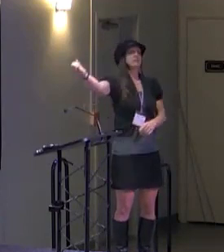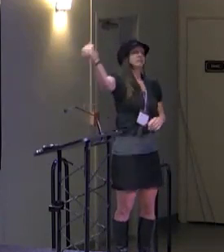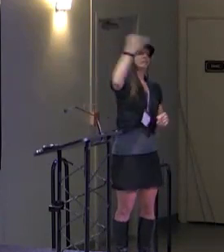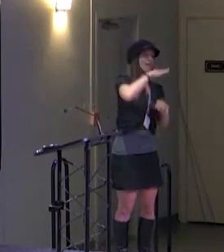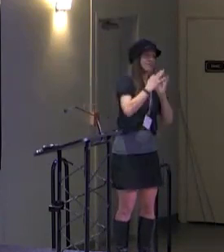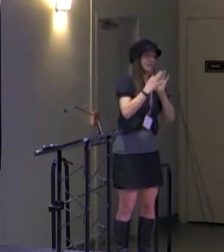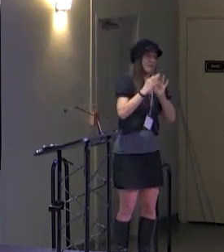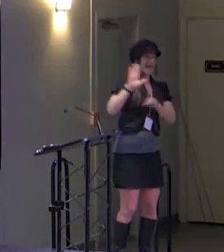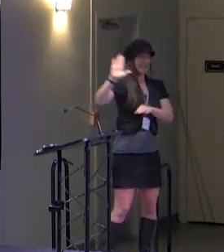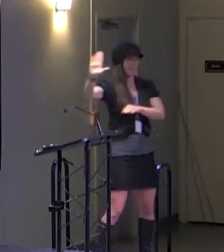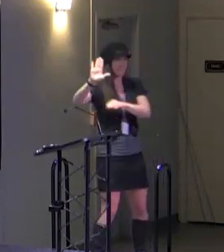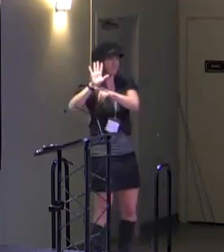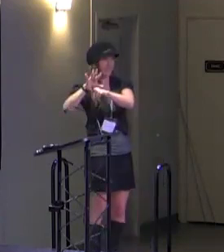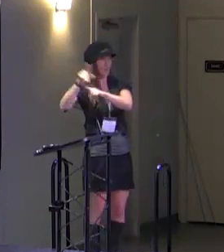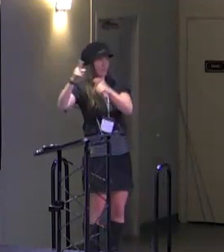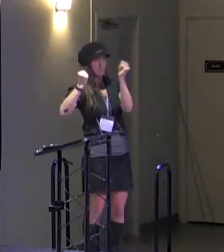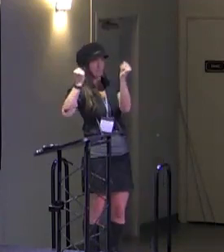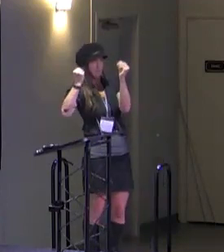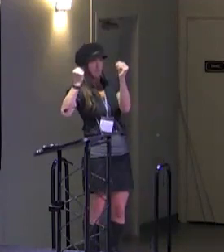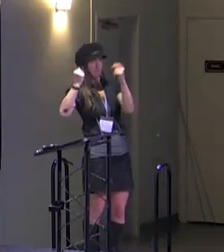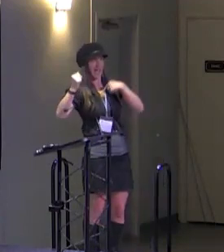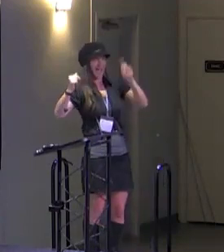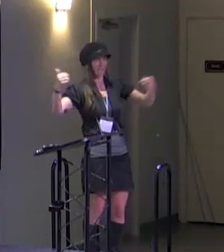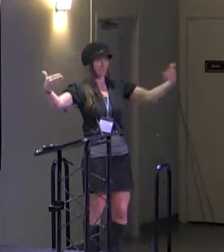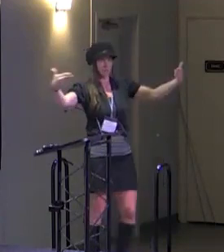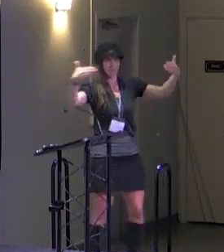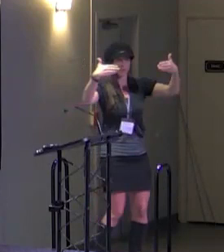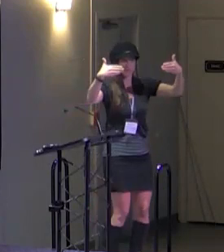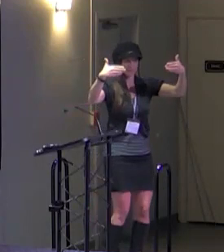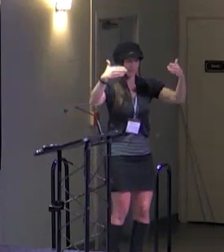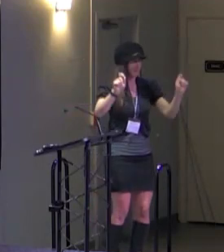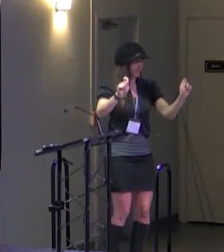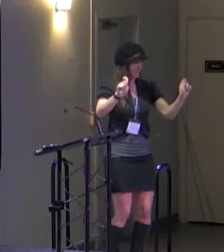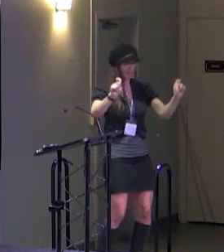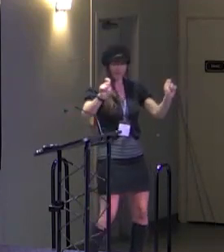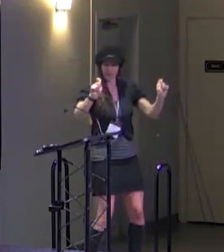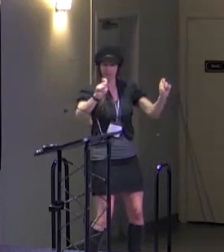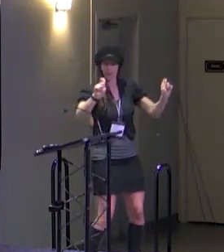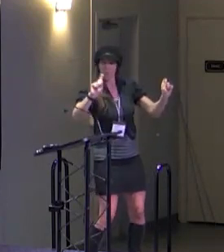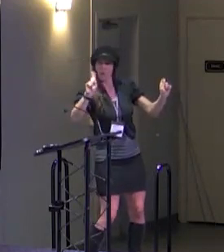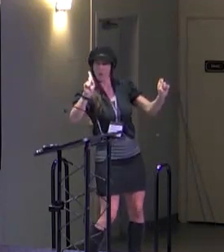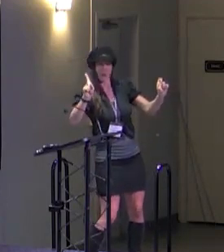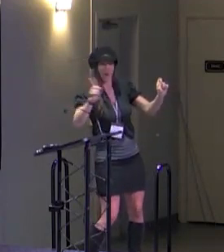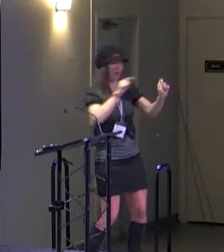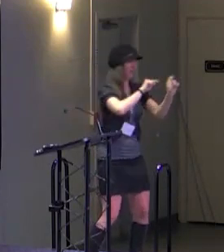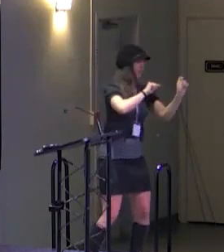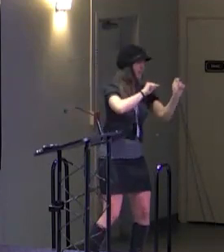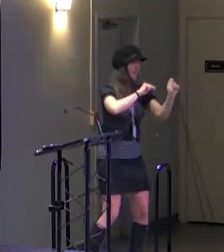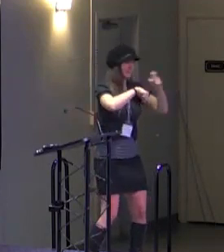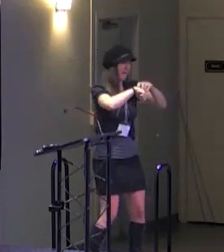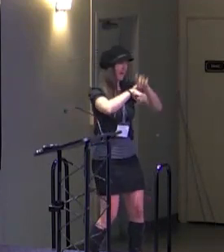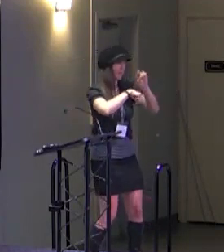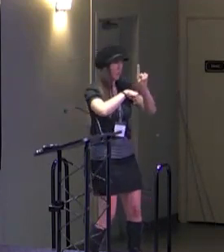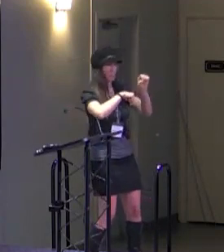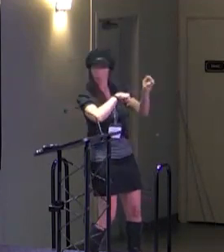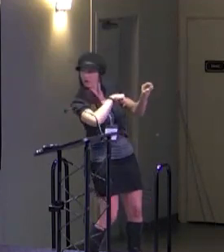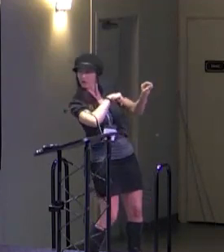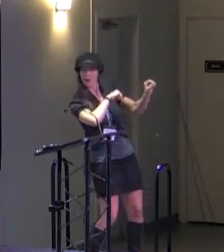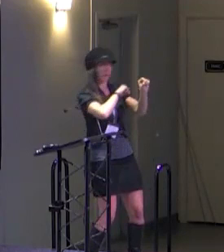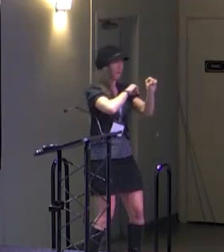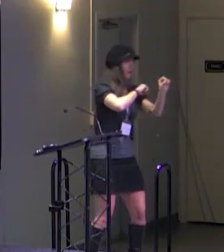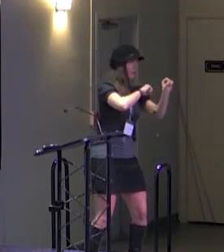And so we would send him our drafts and it would take forever to upload just one video draft and he would send us feedback, it would take forever to upload just one video draft and he would send us feedback, which was a video and we would have to try to figure, which was a video and we would have to try to figure out what part of his video feedback lined up to try to figure out what part of his video feedback lined up to what part of our video